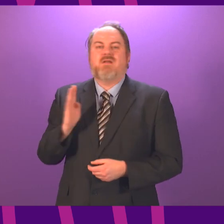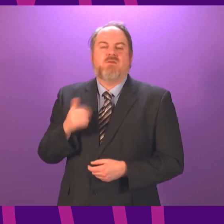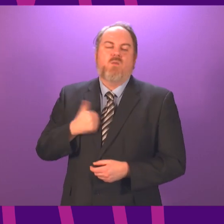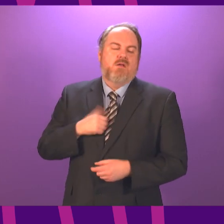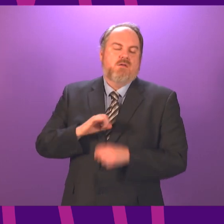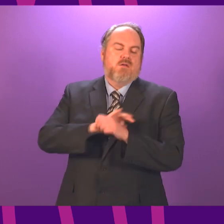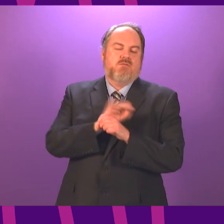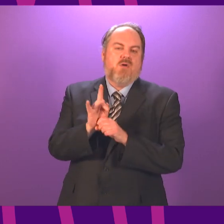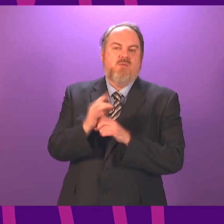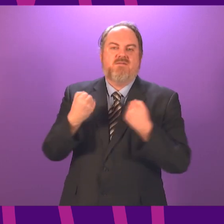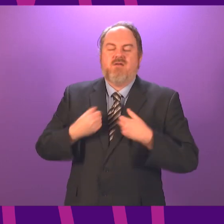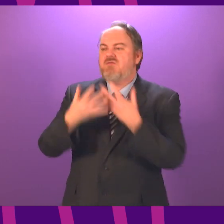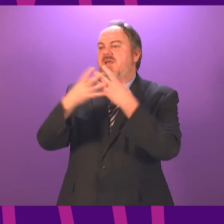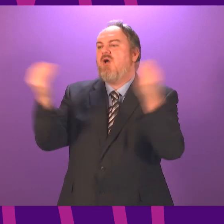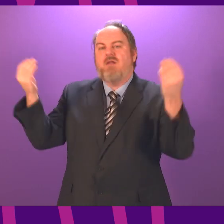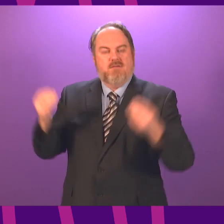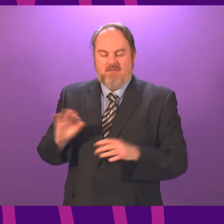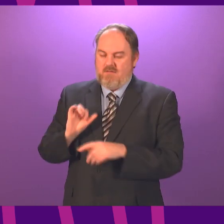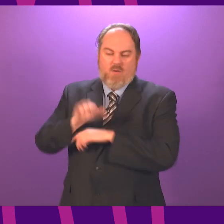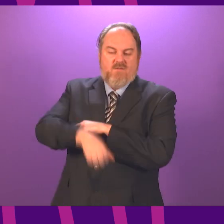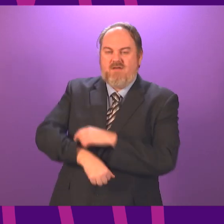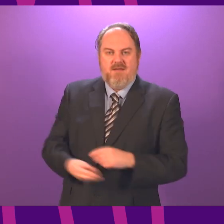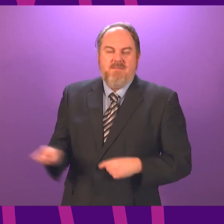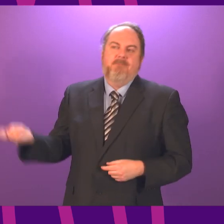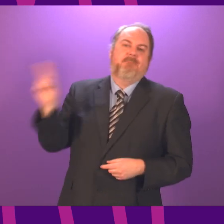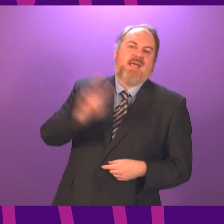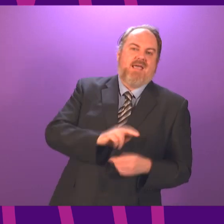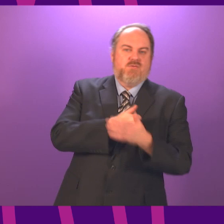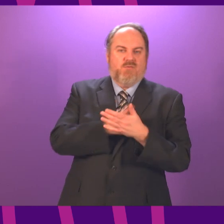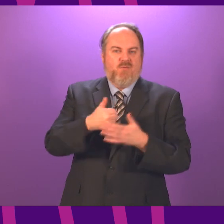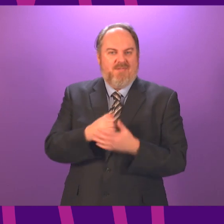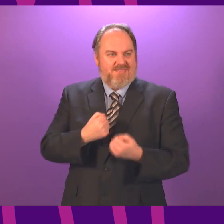would all like nothing better than to get our lives back to normal and for us to begin